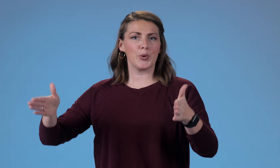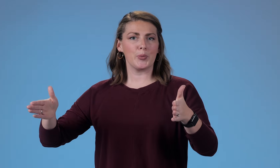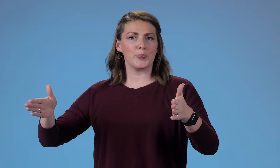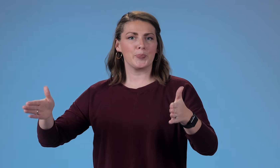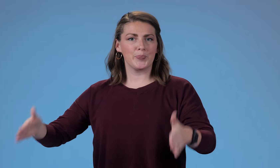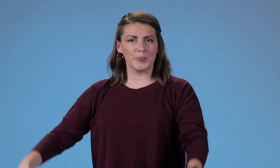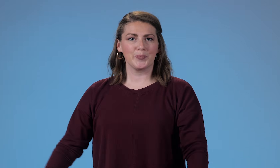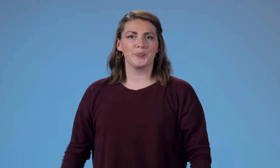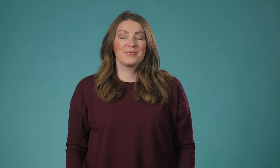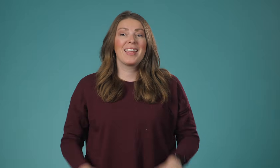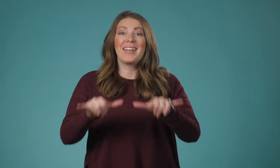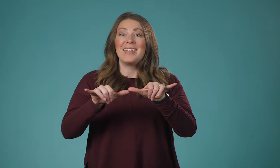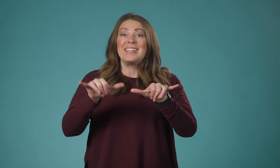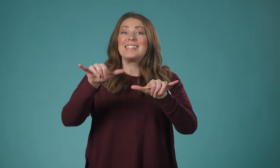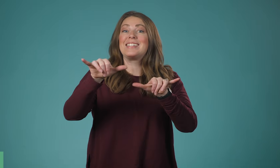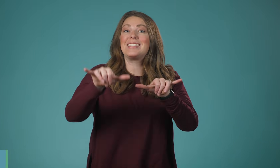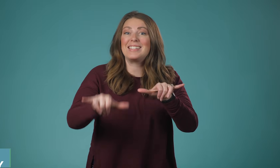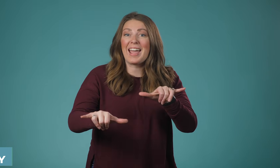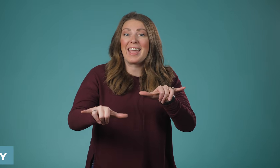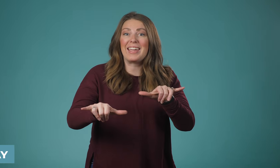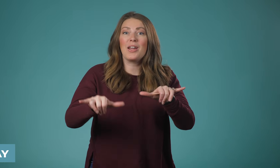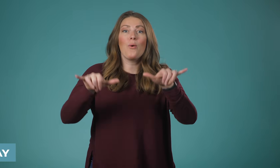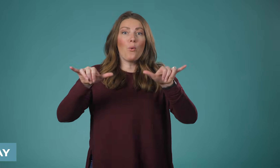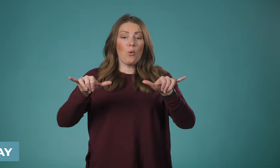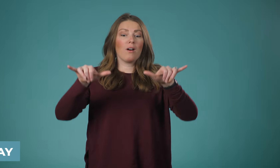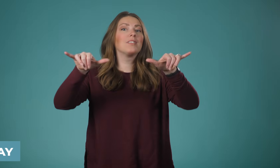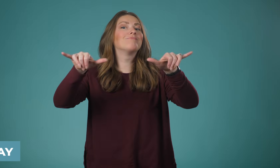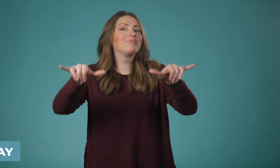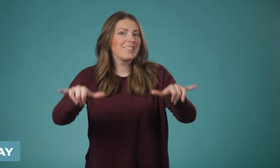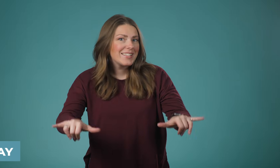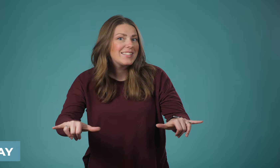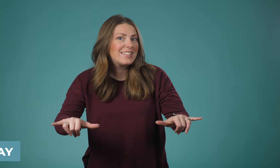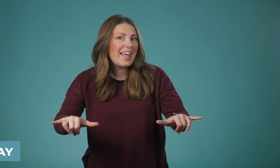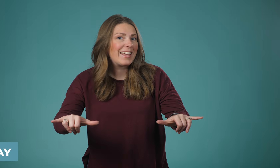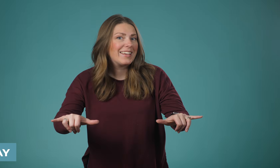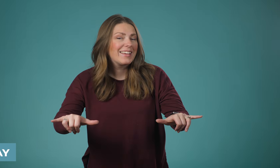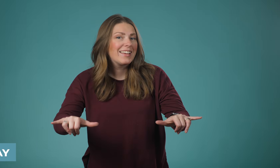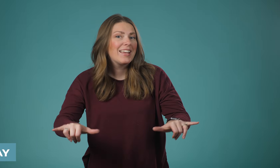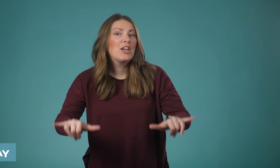Room. Stay or stay.